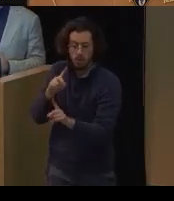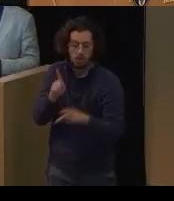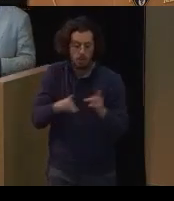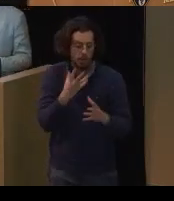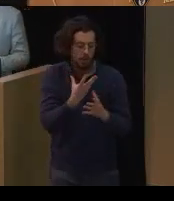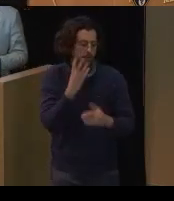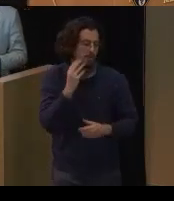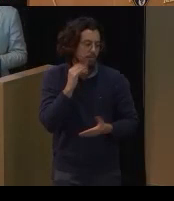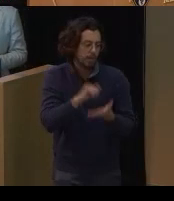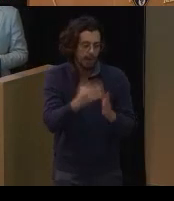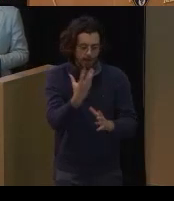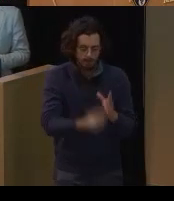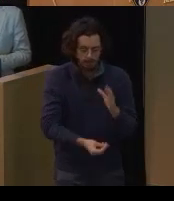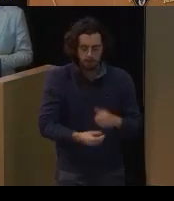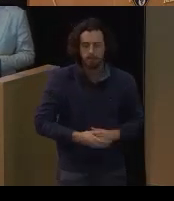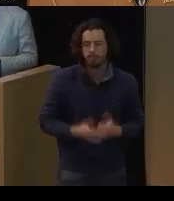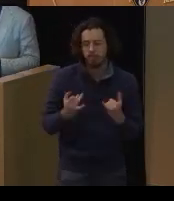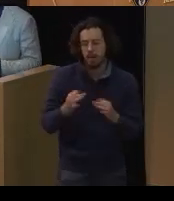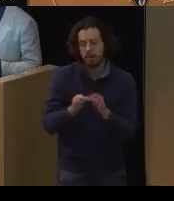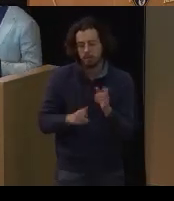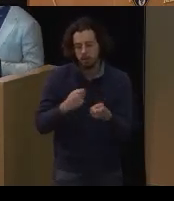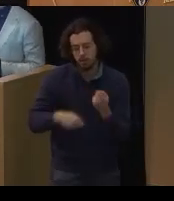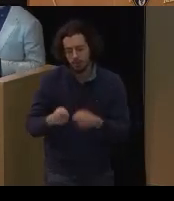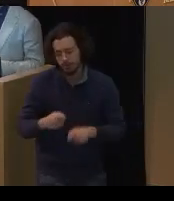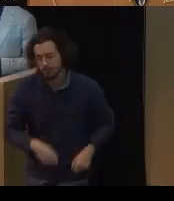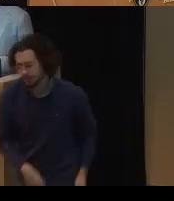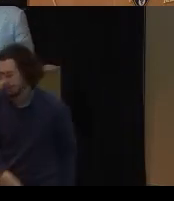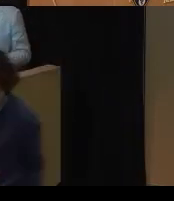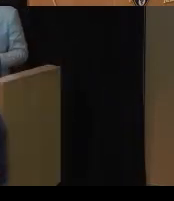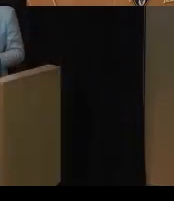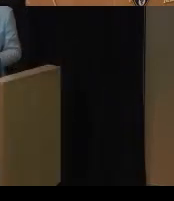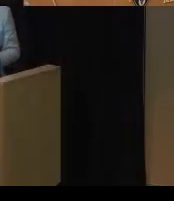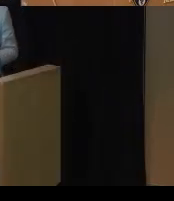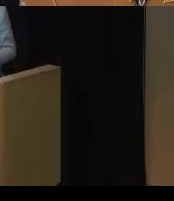and I'll start with the real-time fmri or feedback study so the general motivation for this project